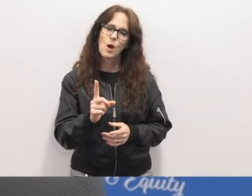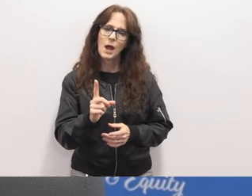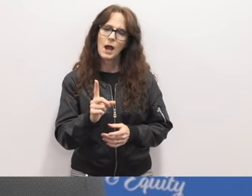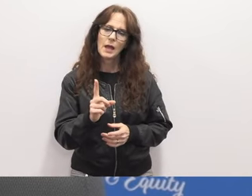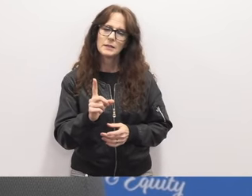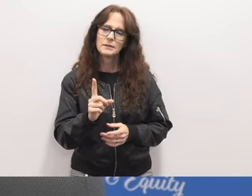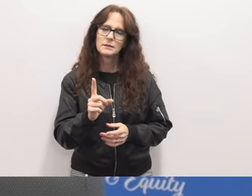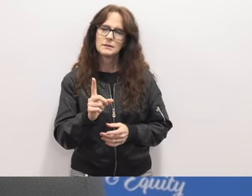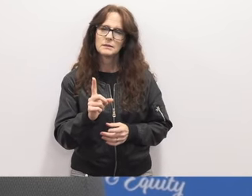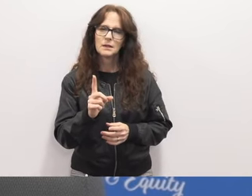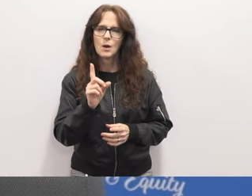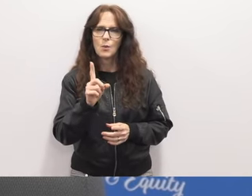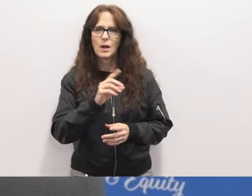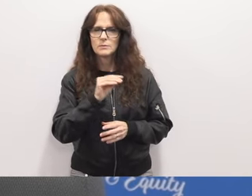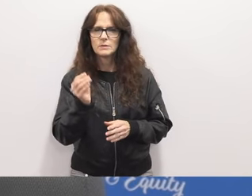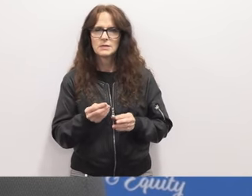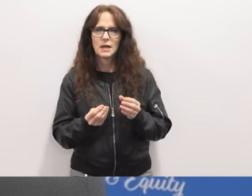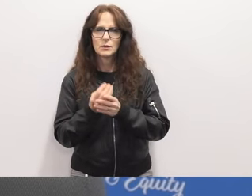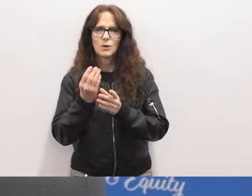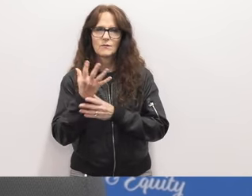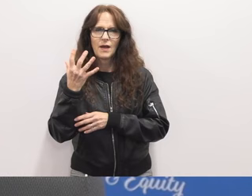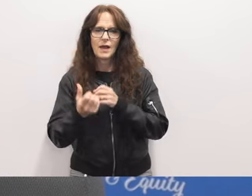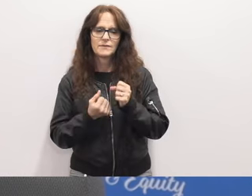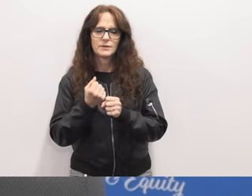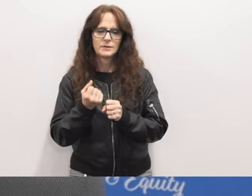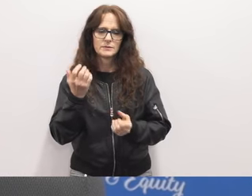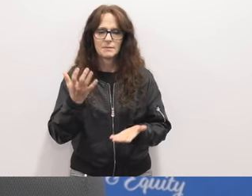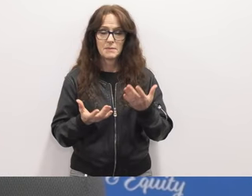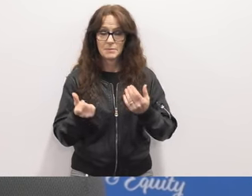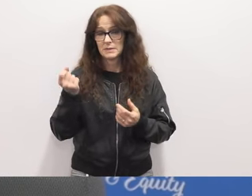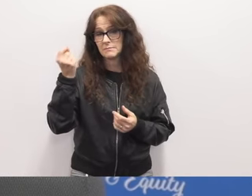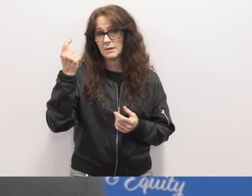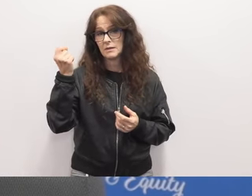over five years may make sense for an all,